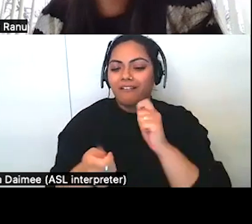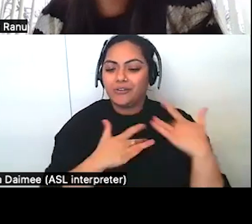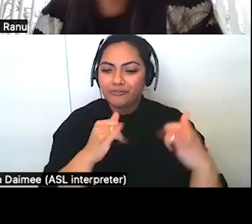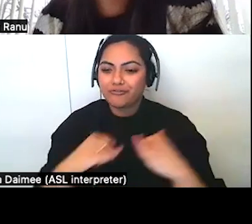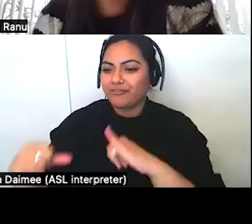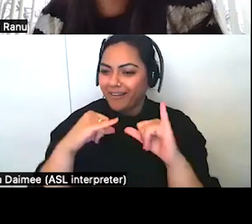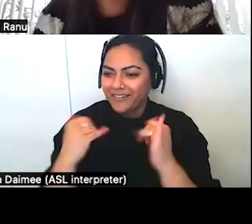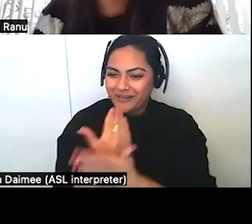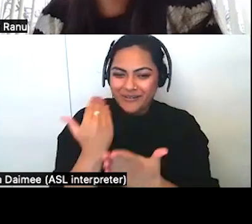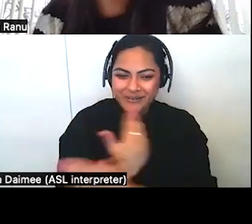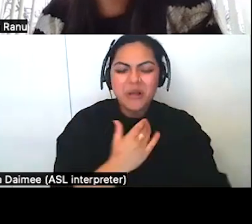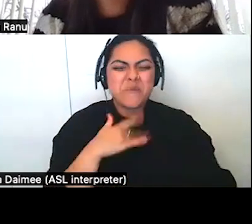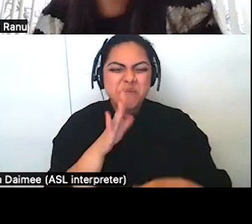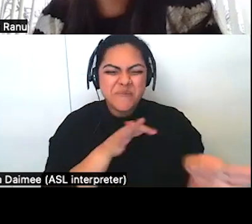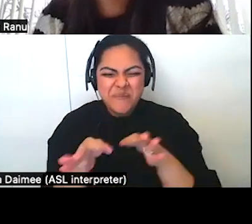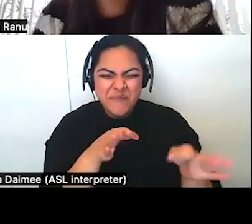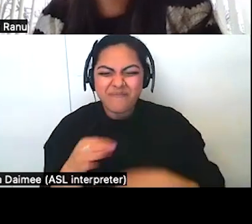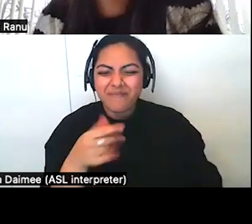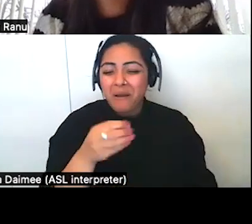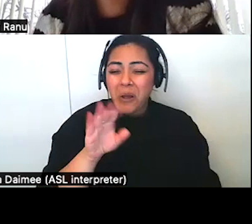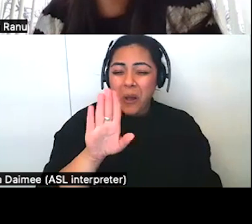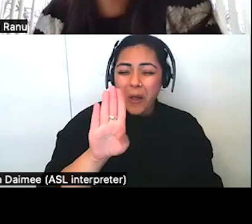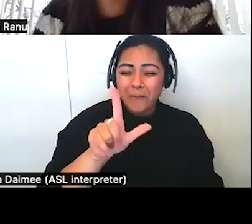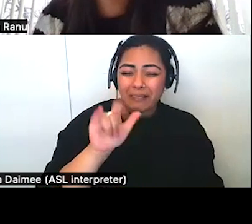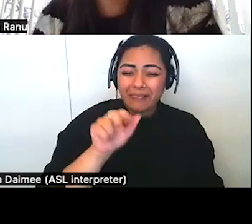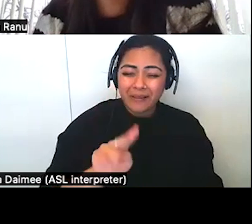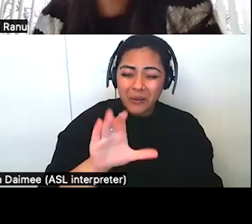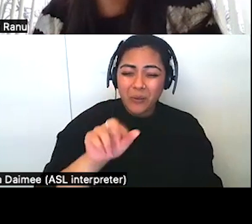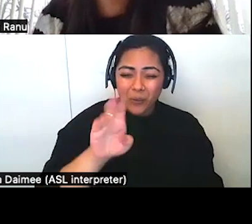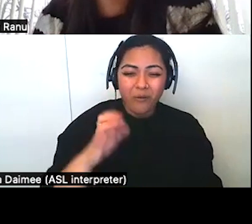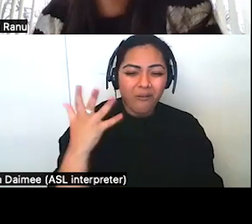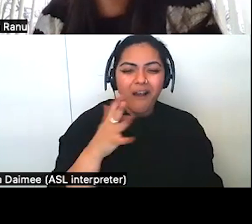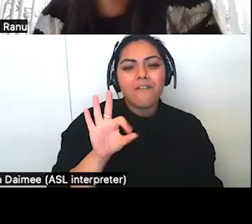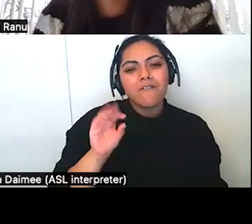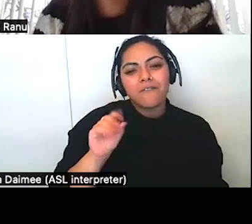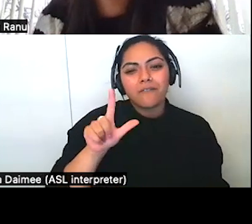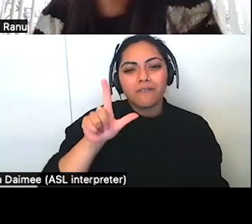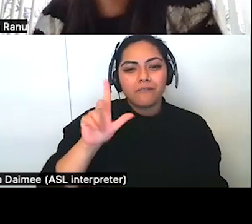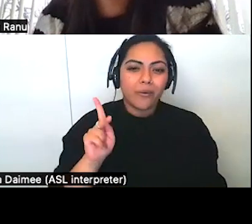by the folklore of goblins, centered on the celebration of natural ecosystems usually